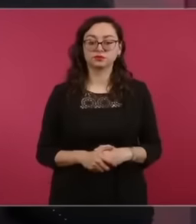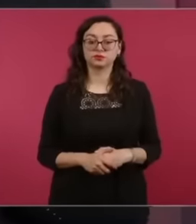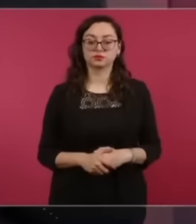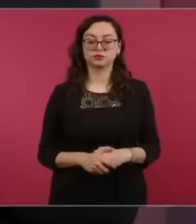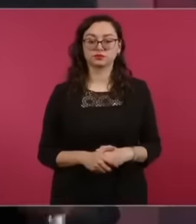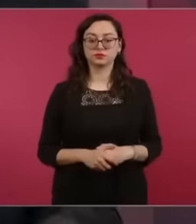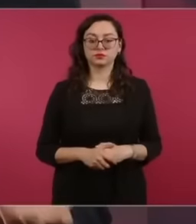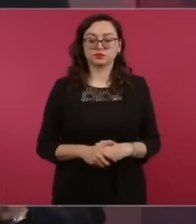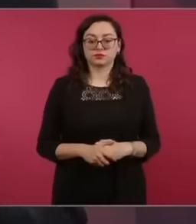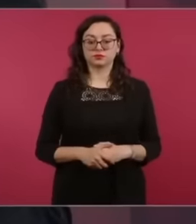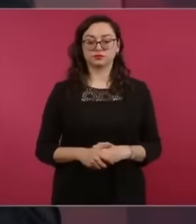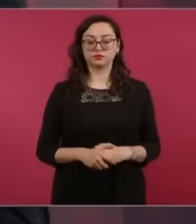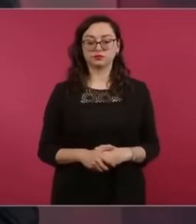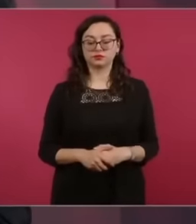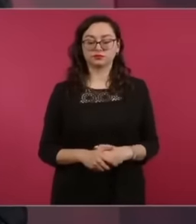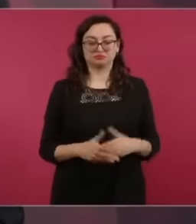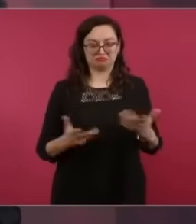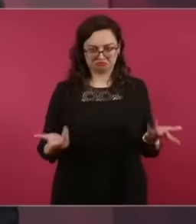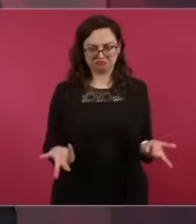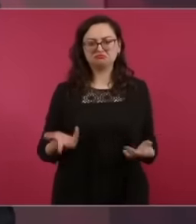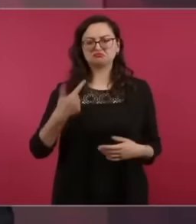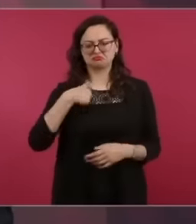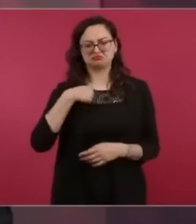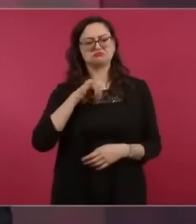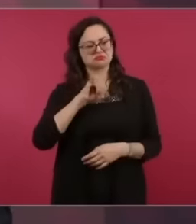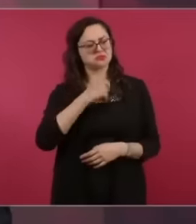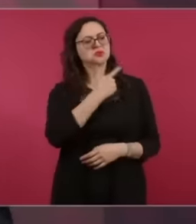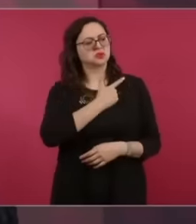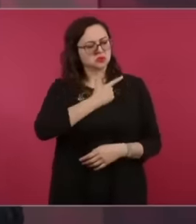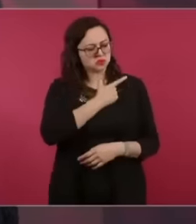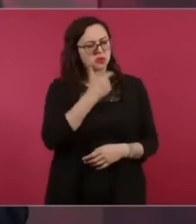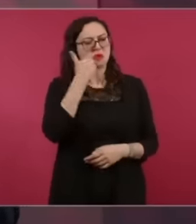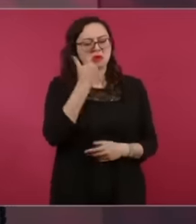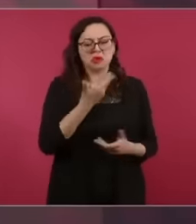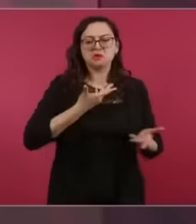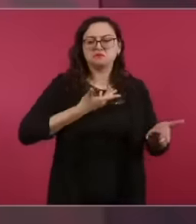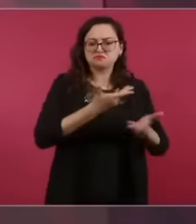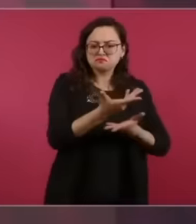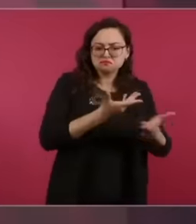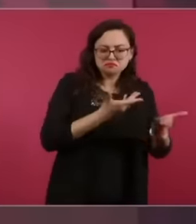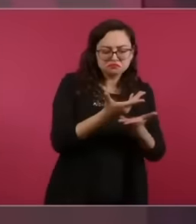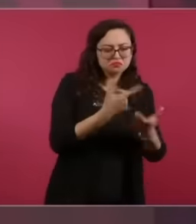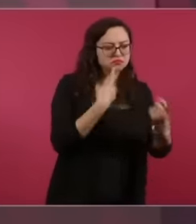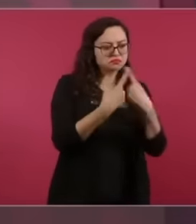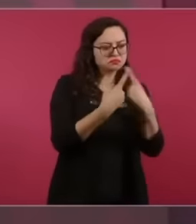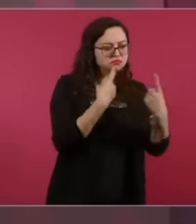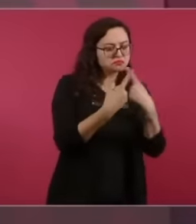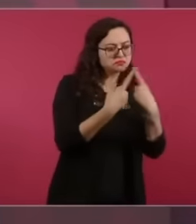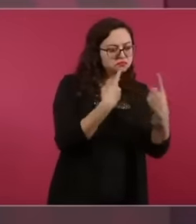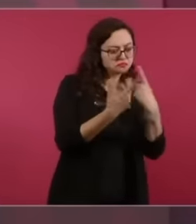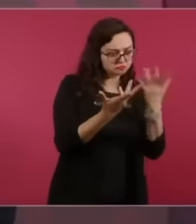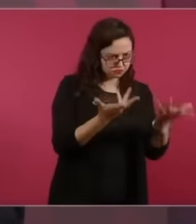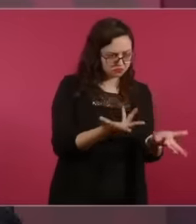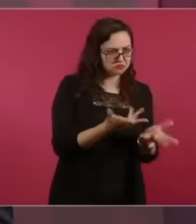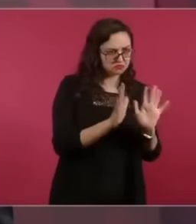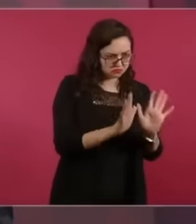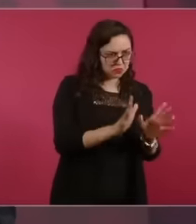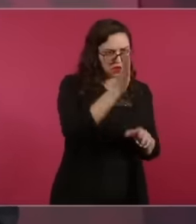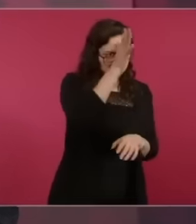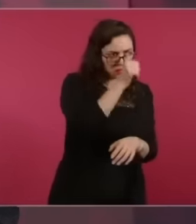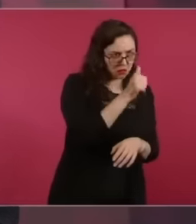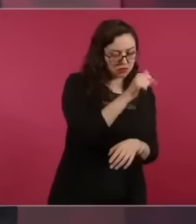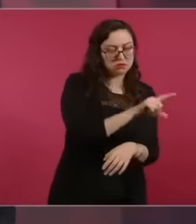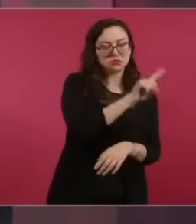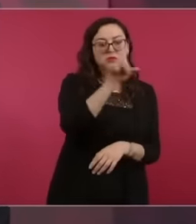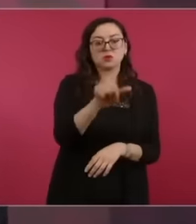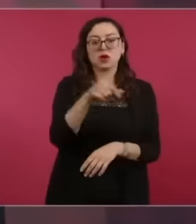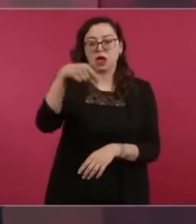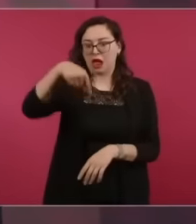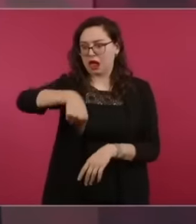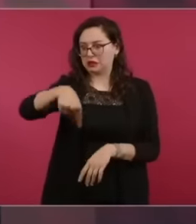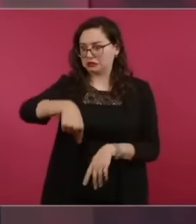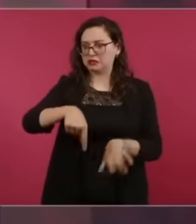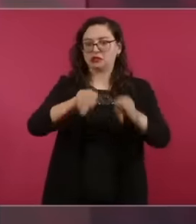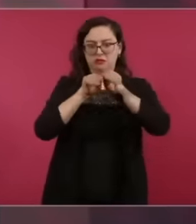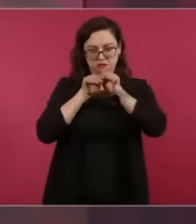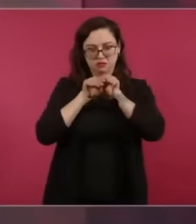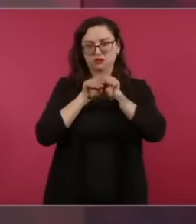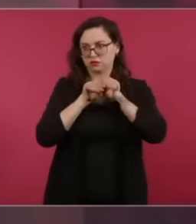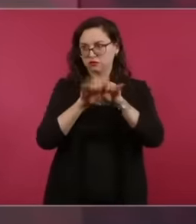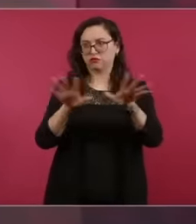yes, in good faith I had to inform the people of Mexico here as I do